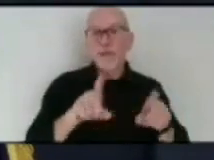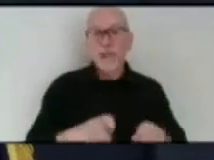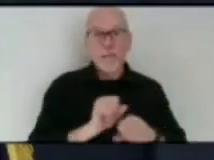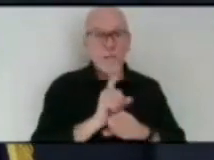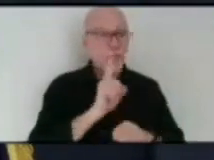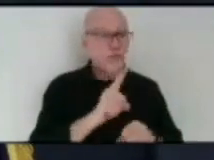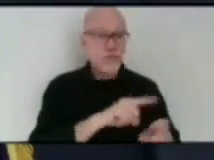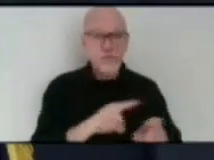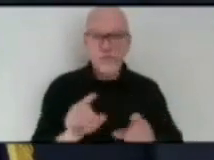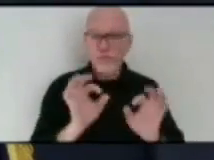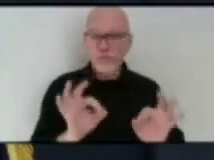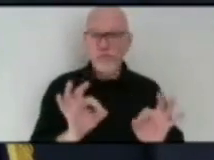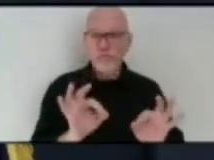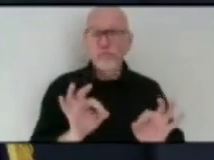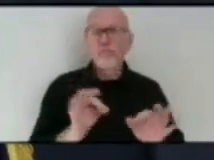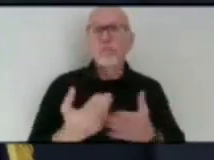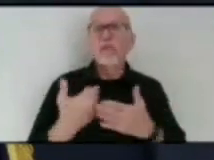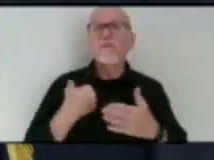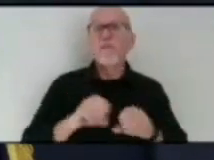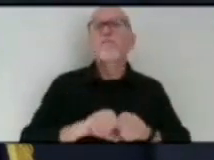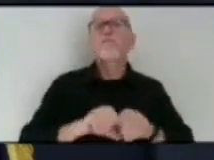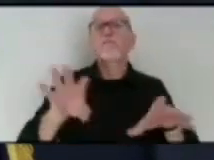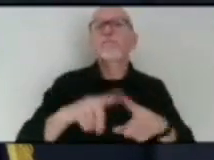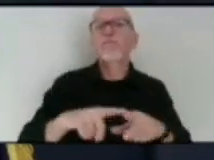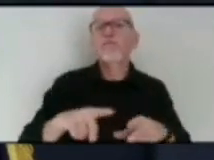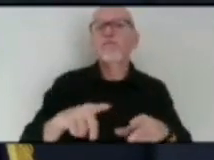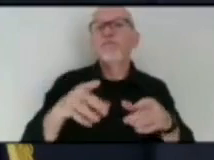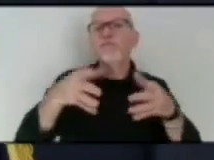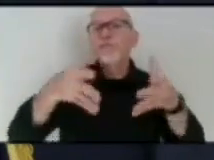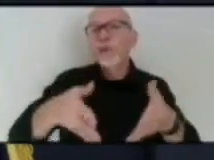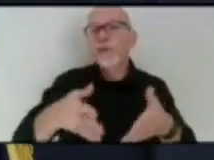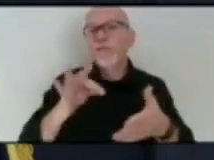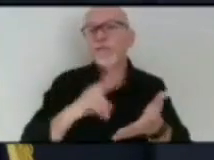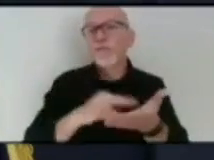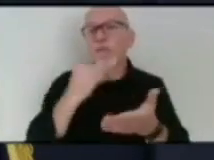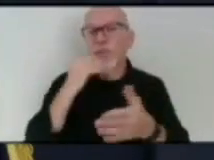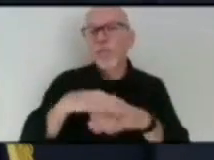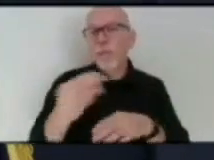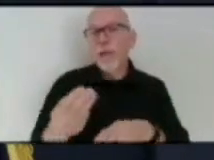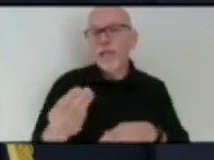the rest of the of the 534 facilities on Monday. So thank you, Governor.